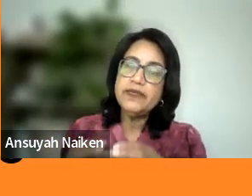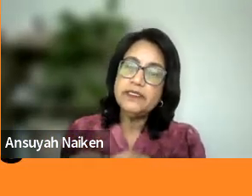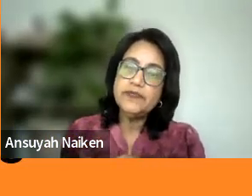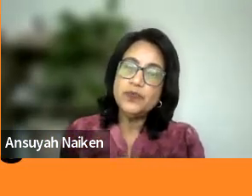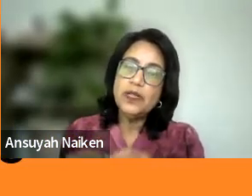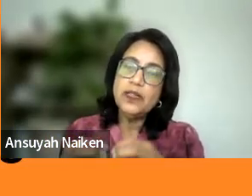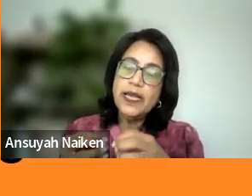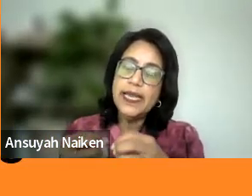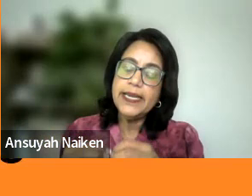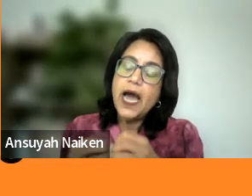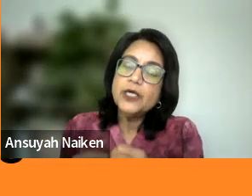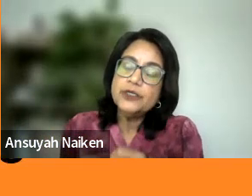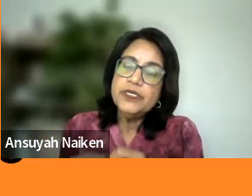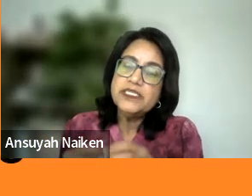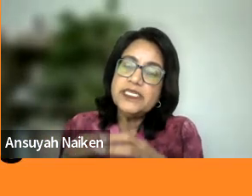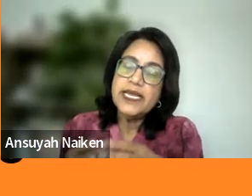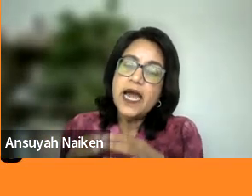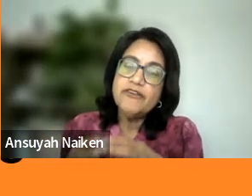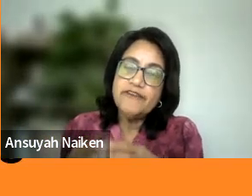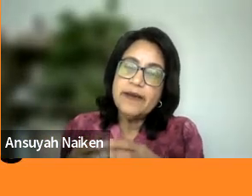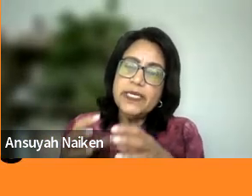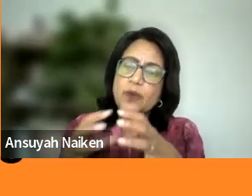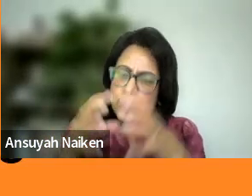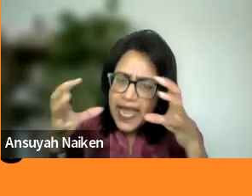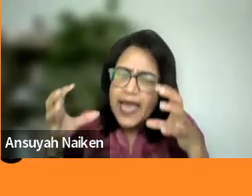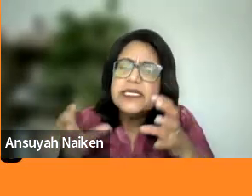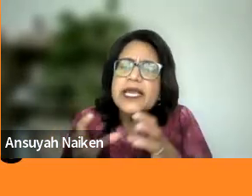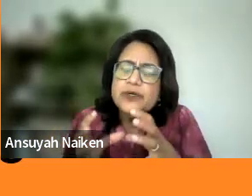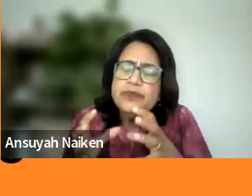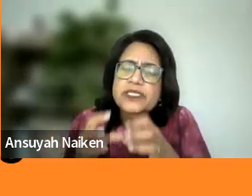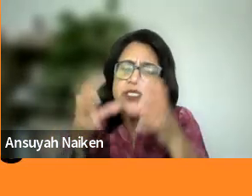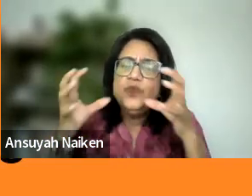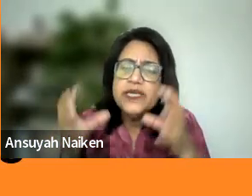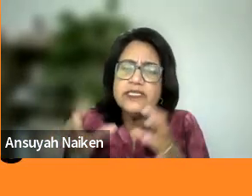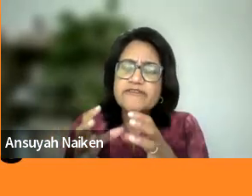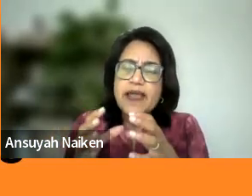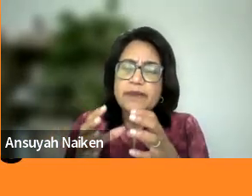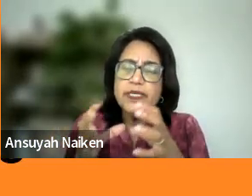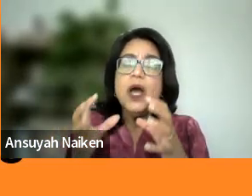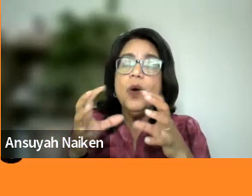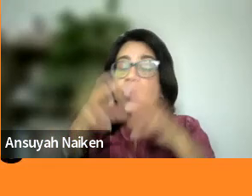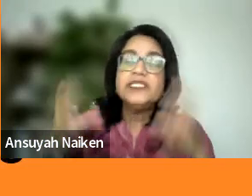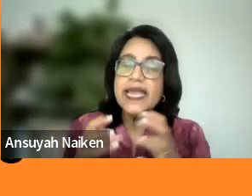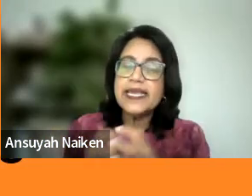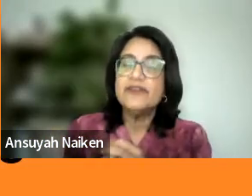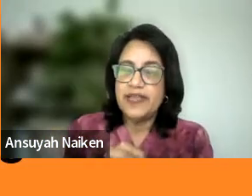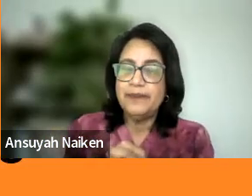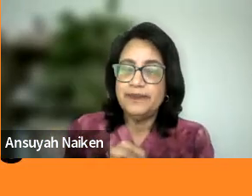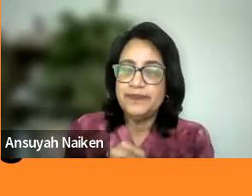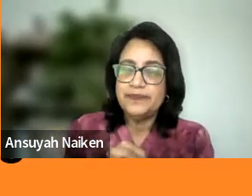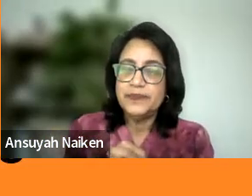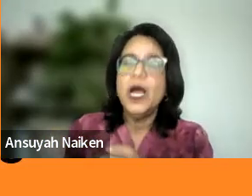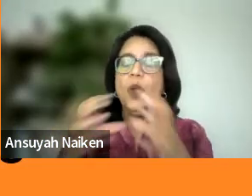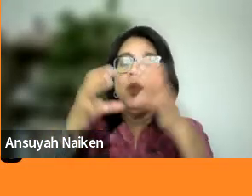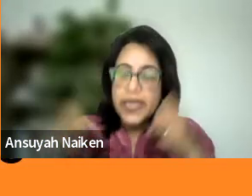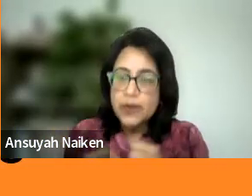It's about focus on family, focus on community.